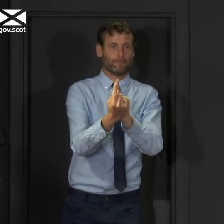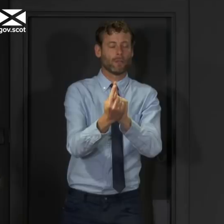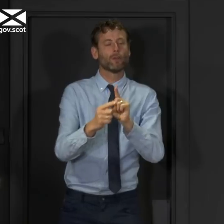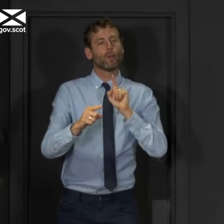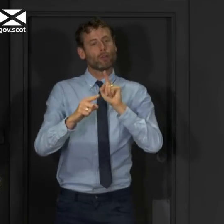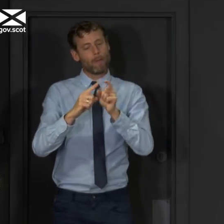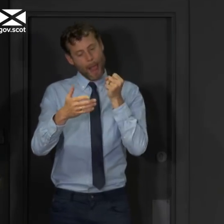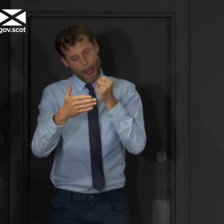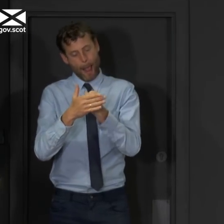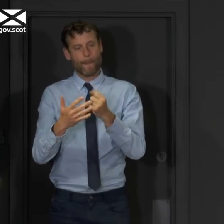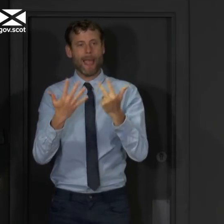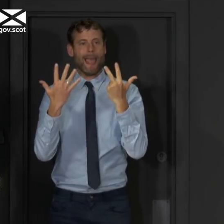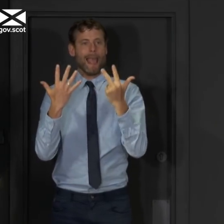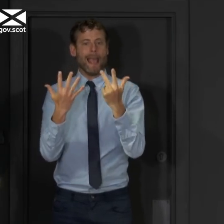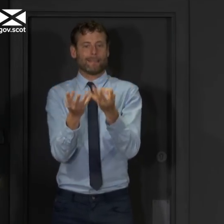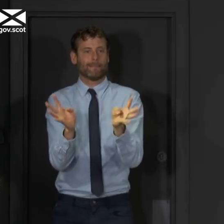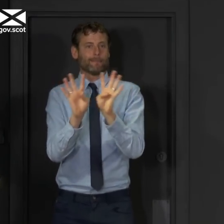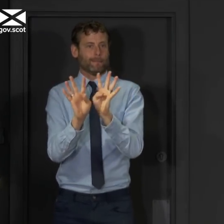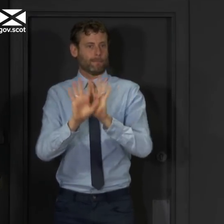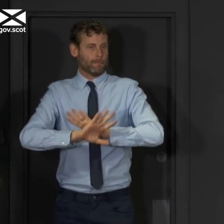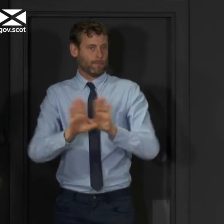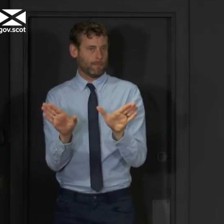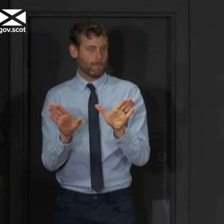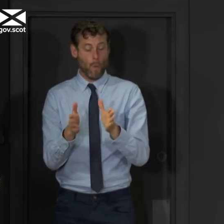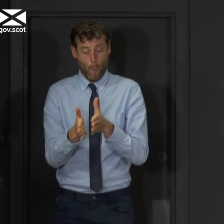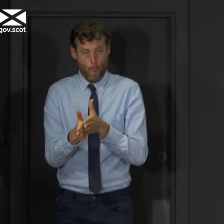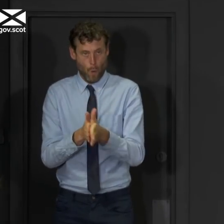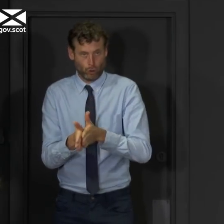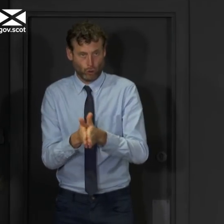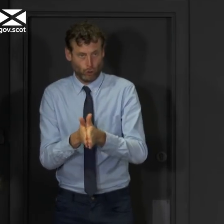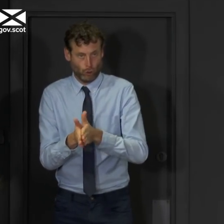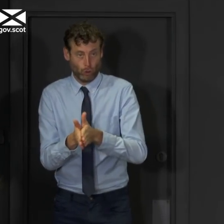of 8 people in any group. Wash your hands often, make sure you're doing